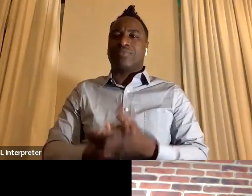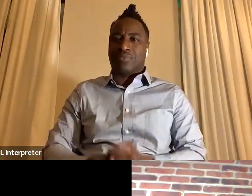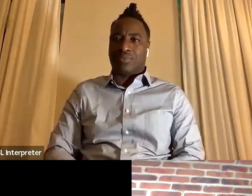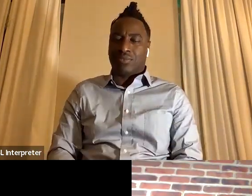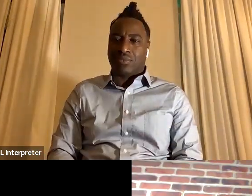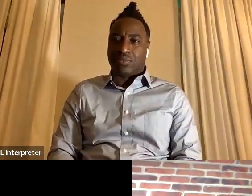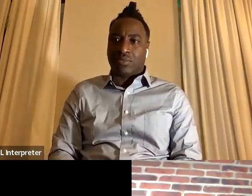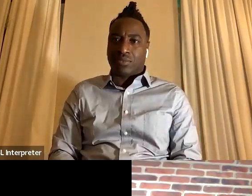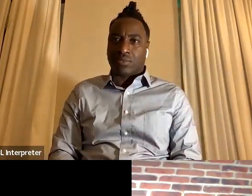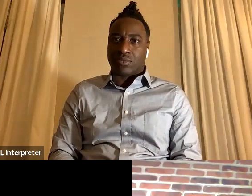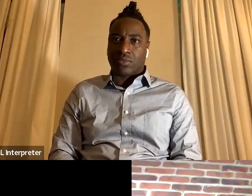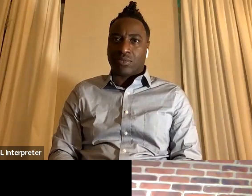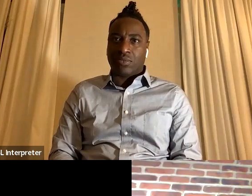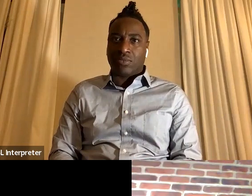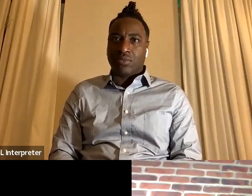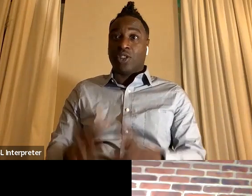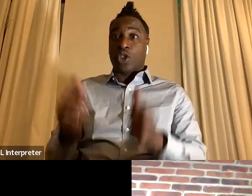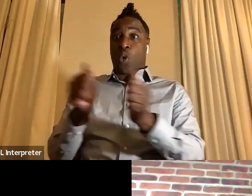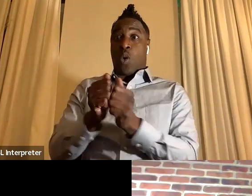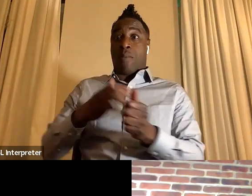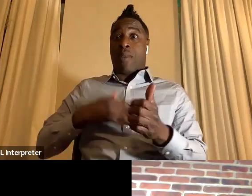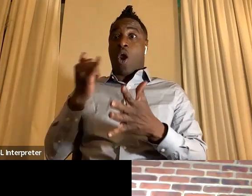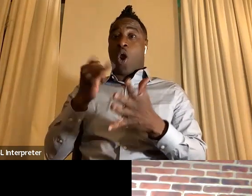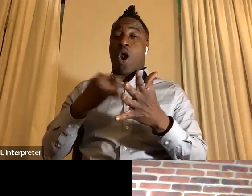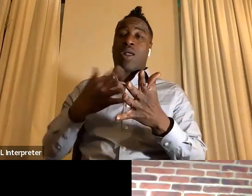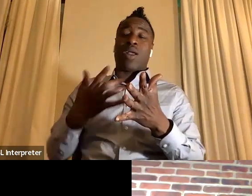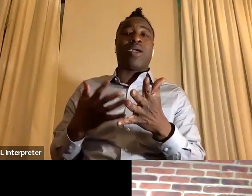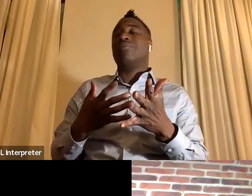And Obama are a touch on like, a lot of, like, life lessons